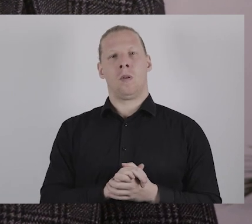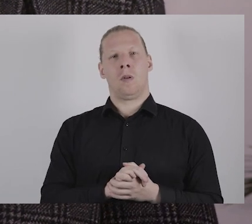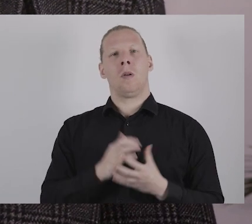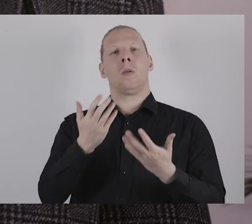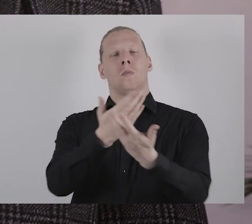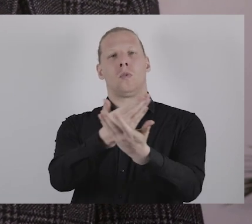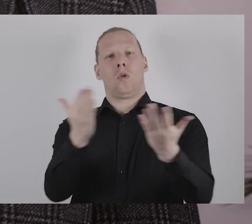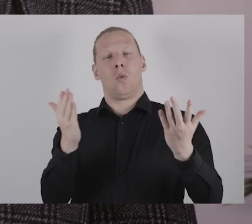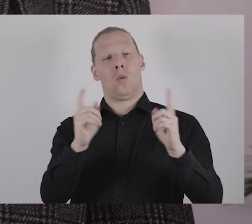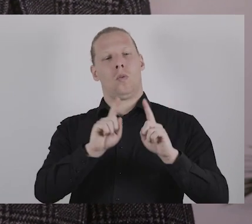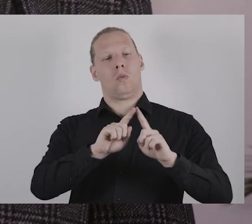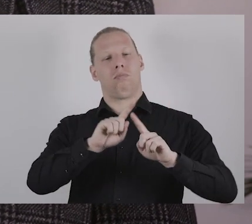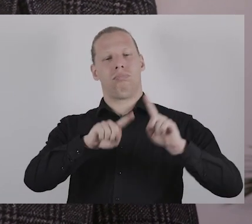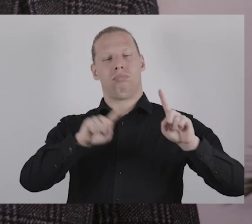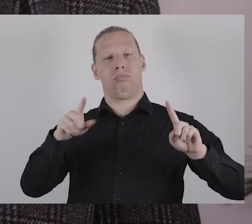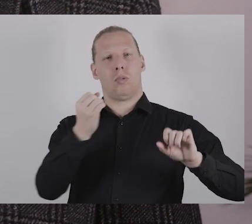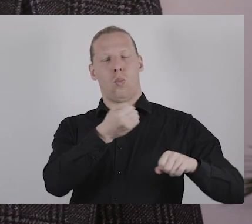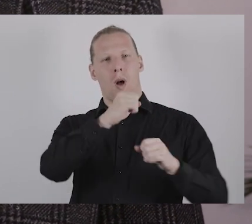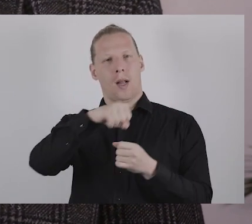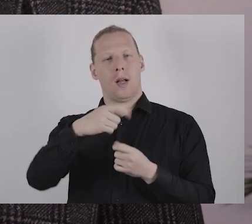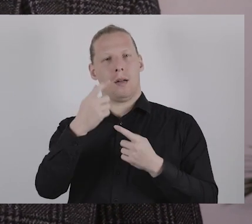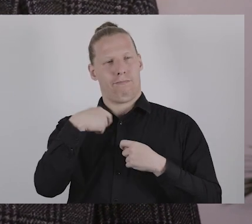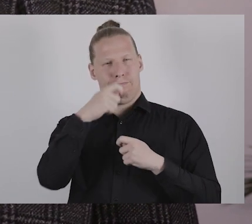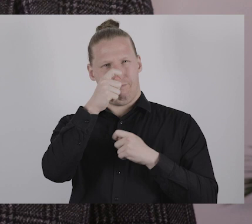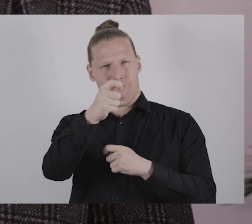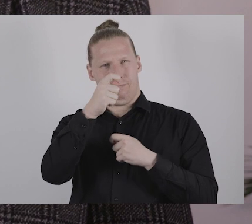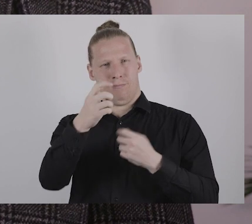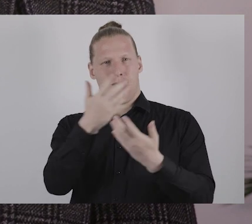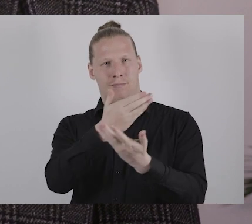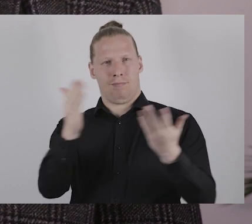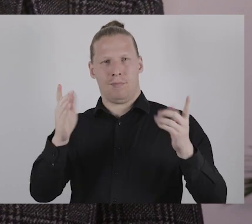from across the country, welcome to this prestigious event